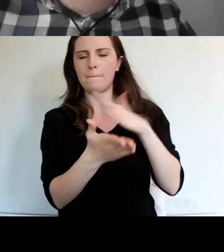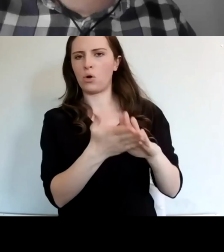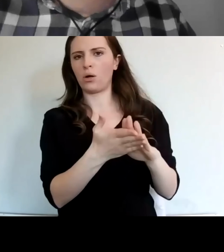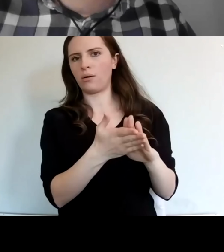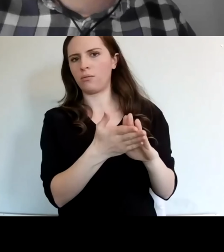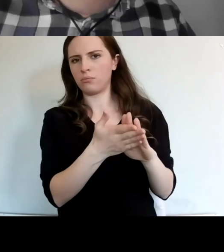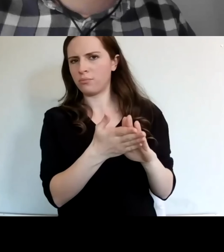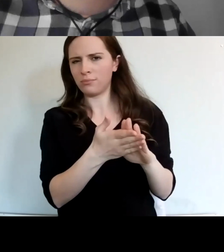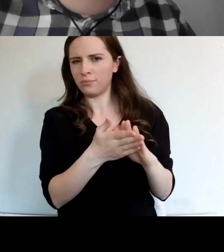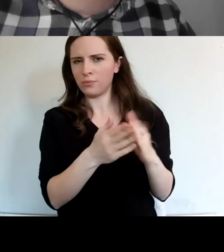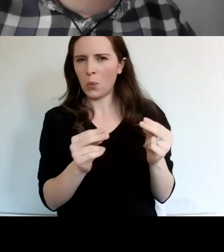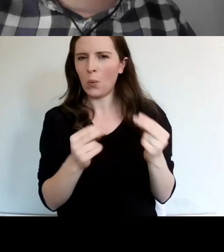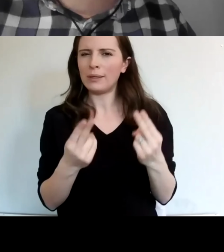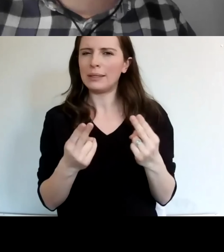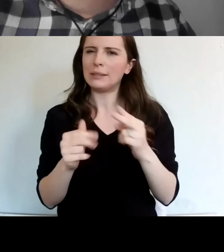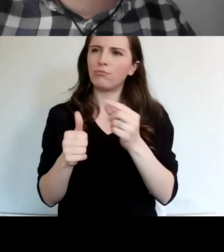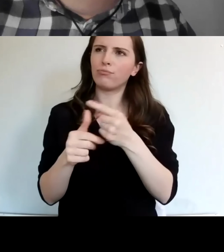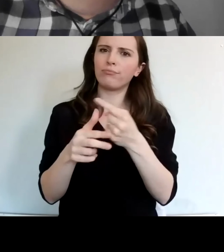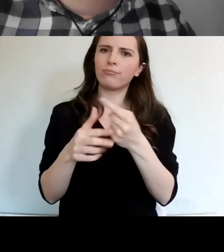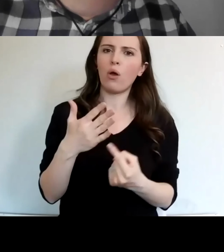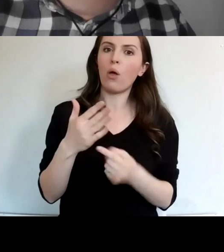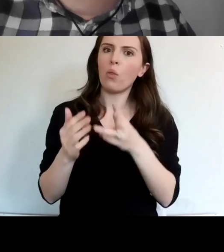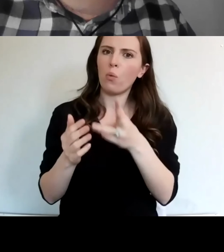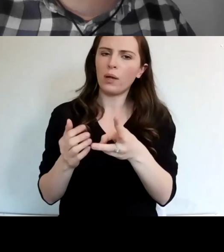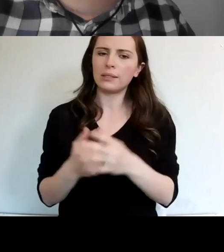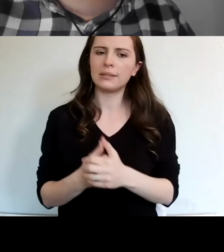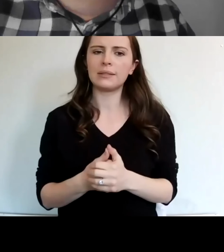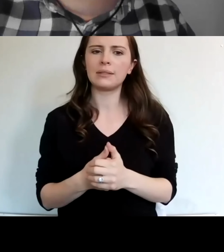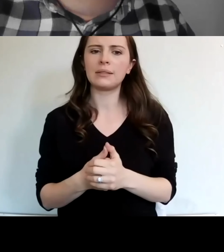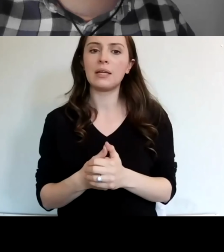Does the booking process guarantee that the dignity of the person is ensured?